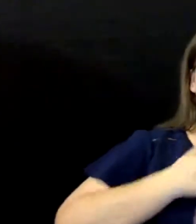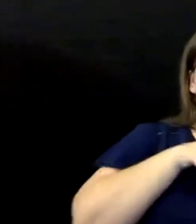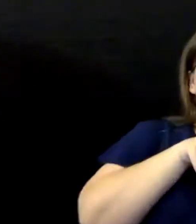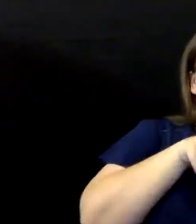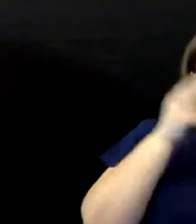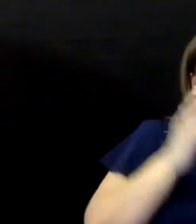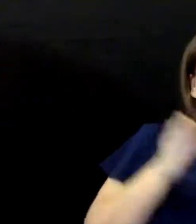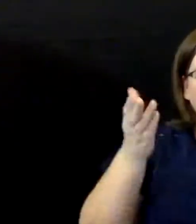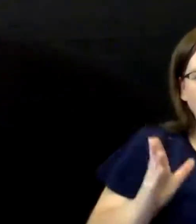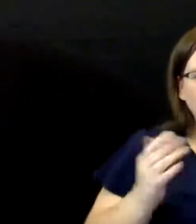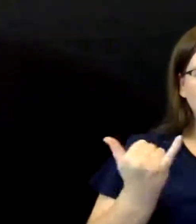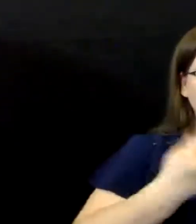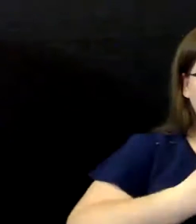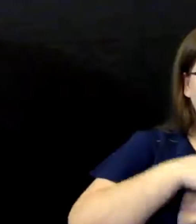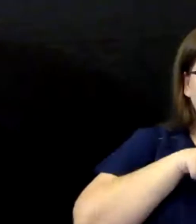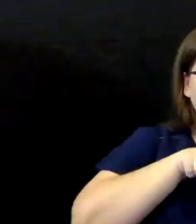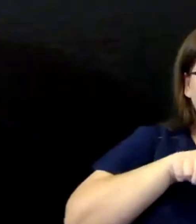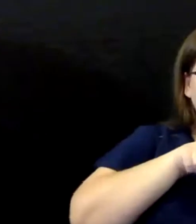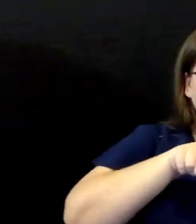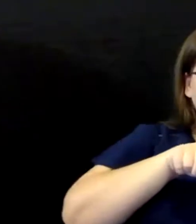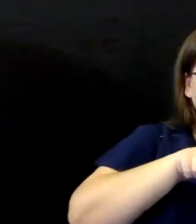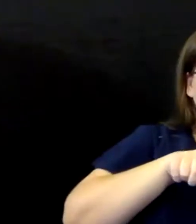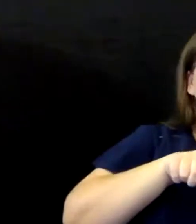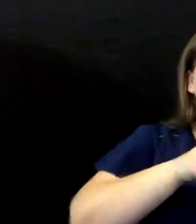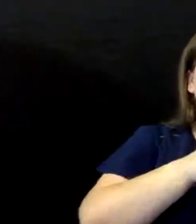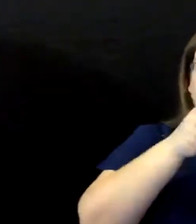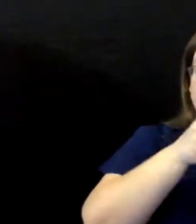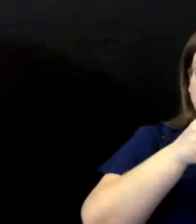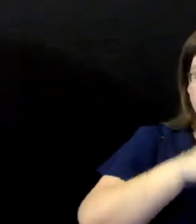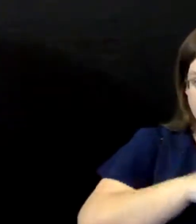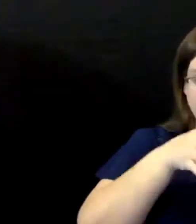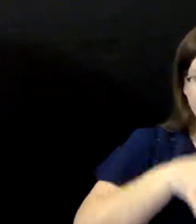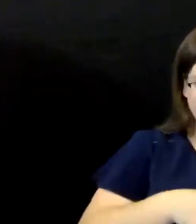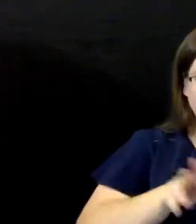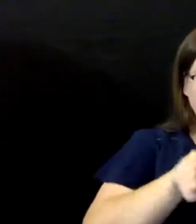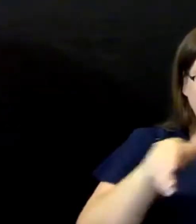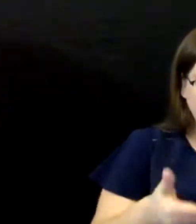to come today, and we'll move into hearing directly from them. So Sean